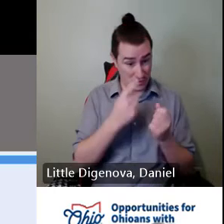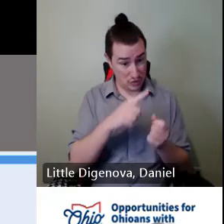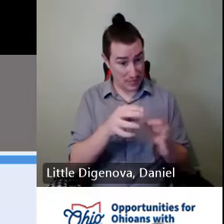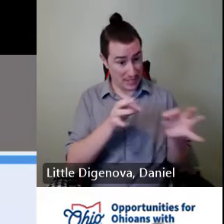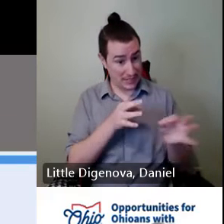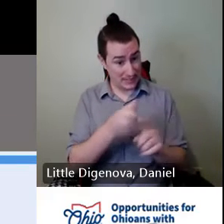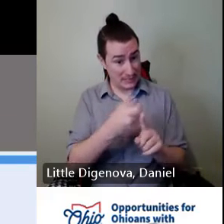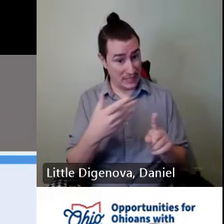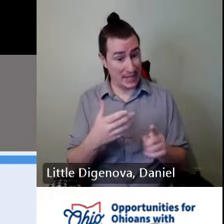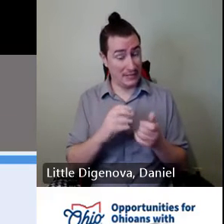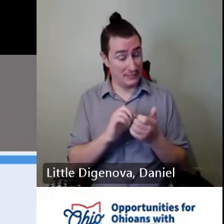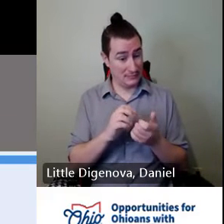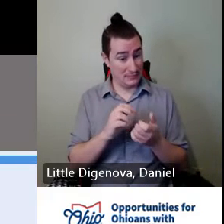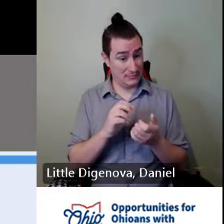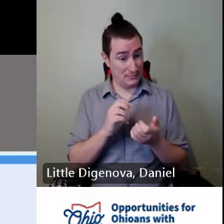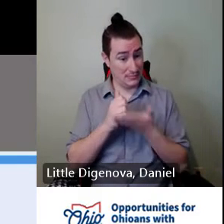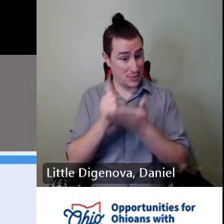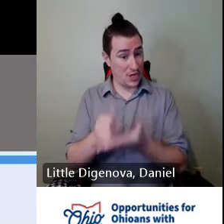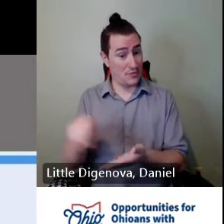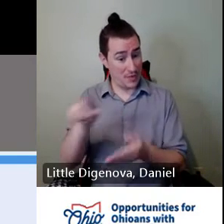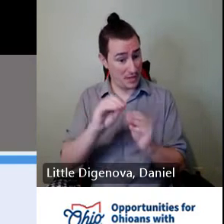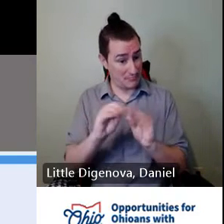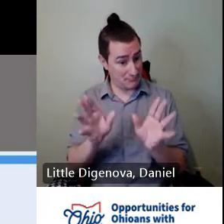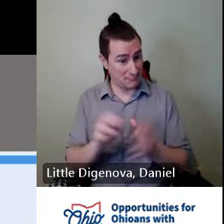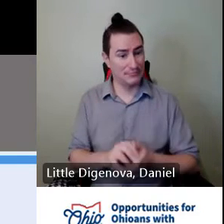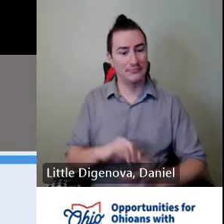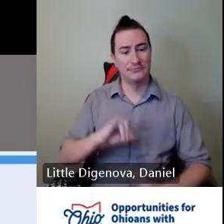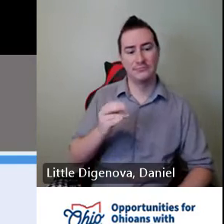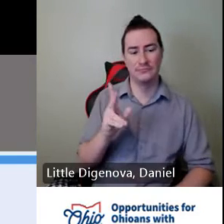Julia: Sure, one best practice is for an employer to create a budget